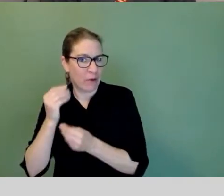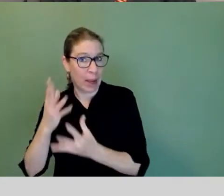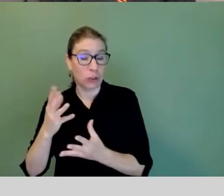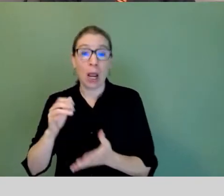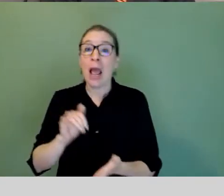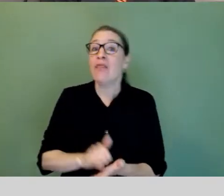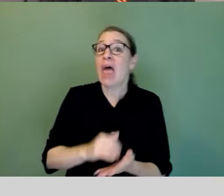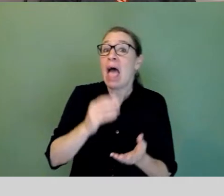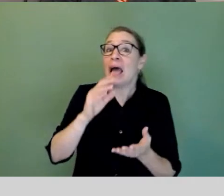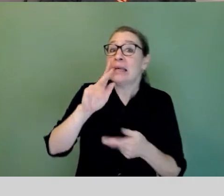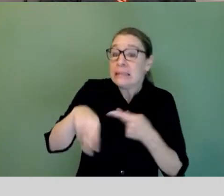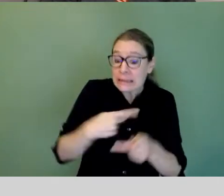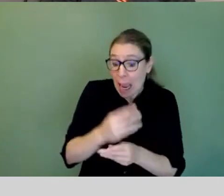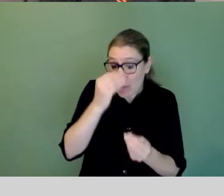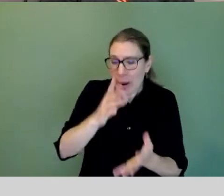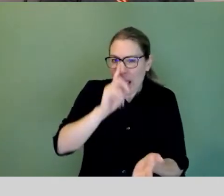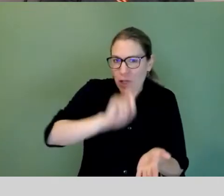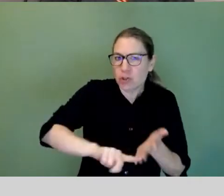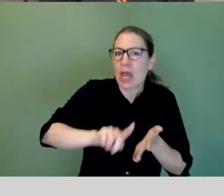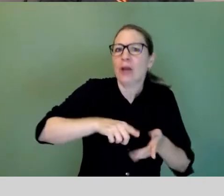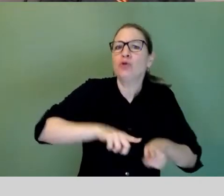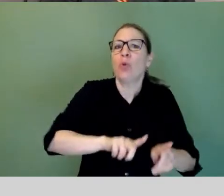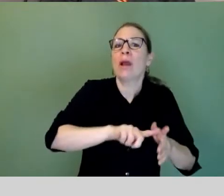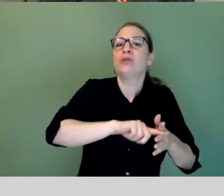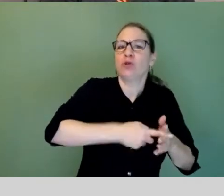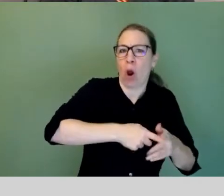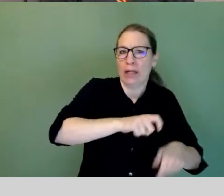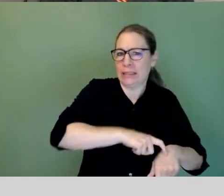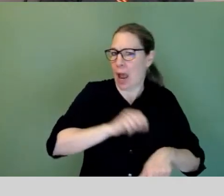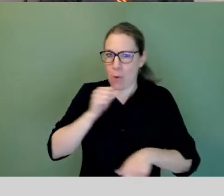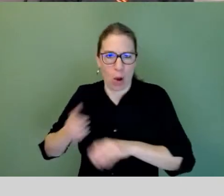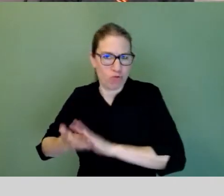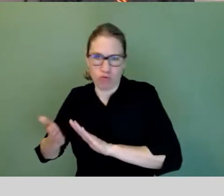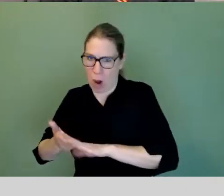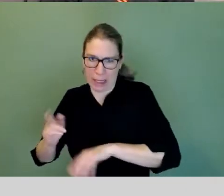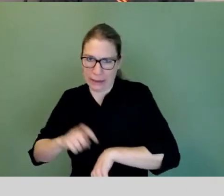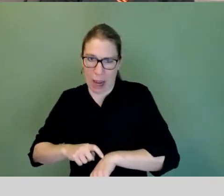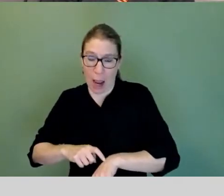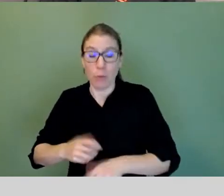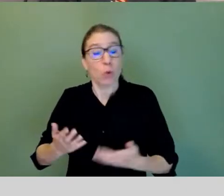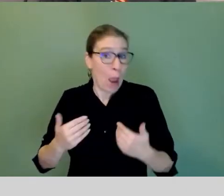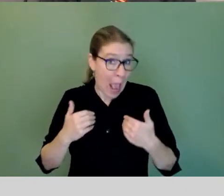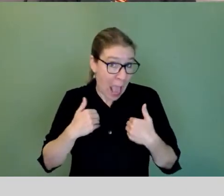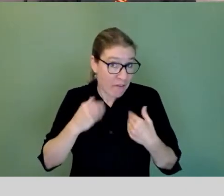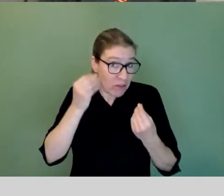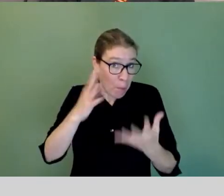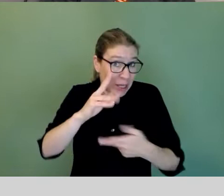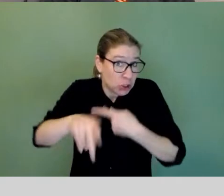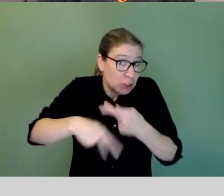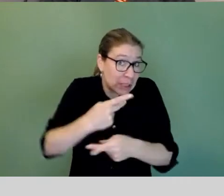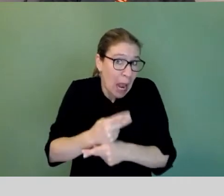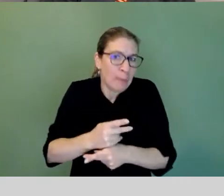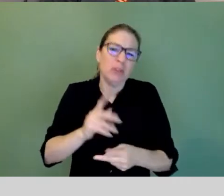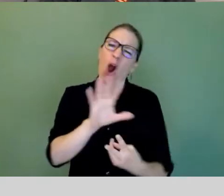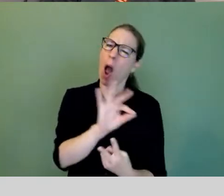during static time, not during run time. So this Python type annotations are optional. This project is an interactive way